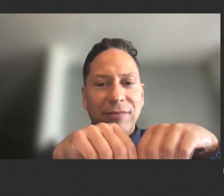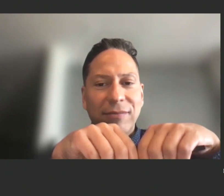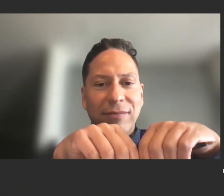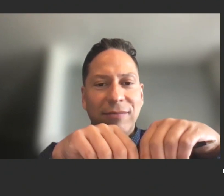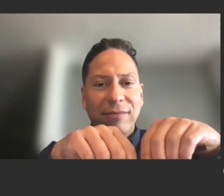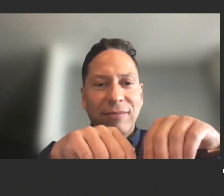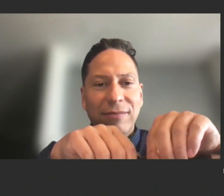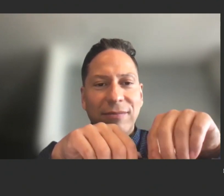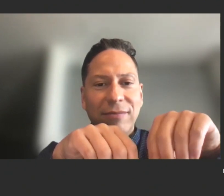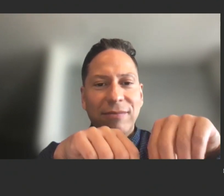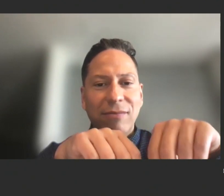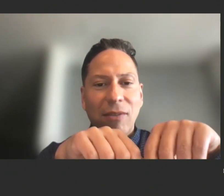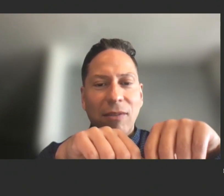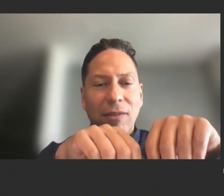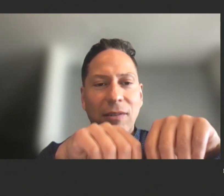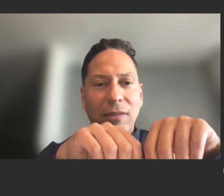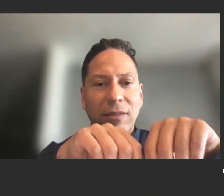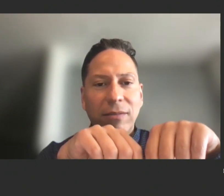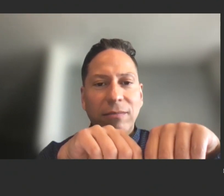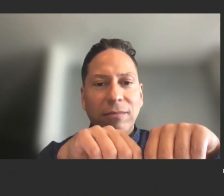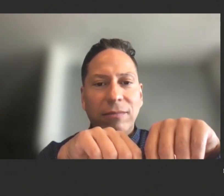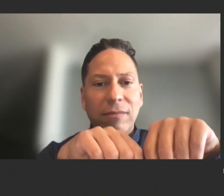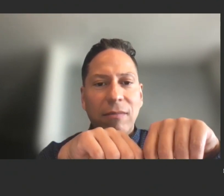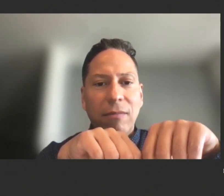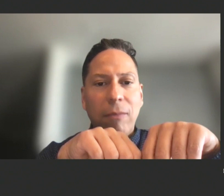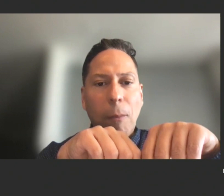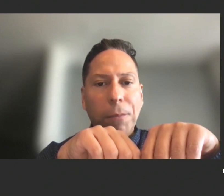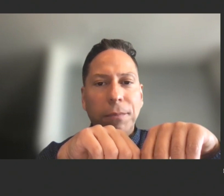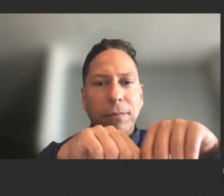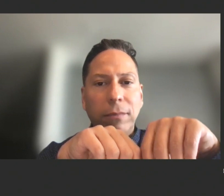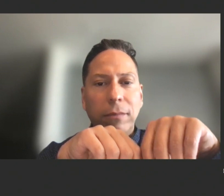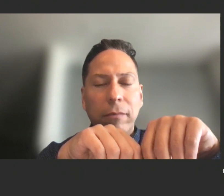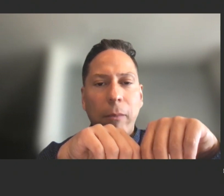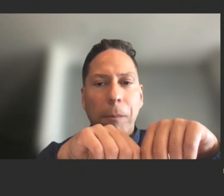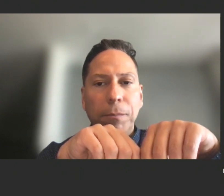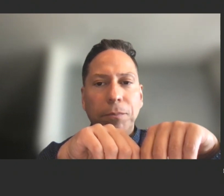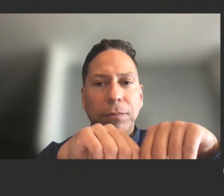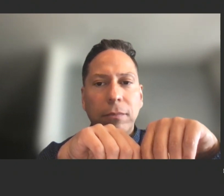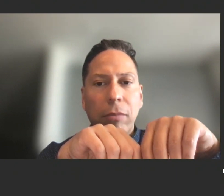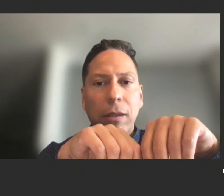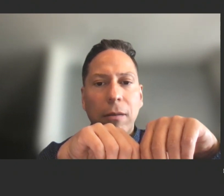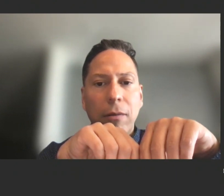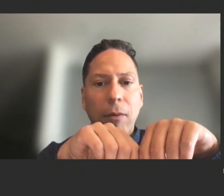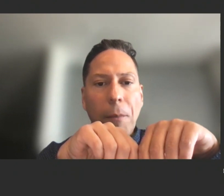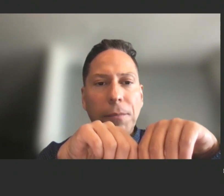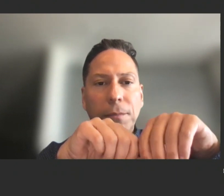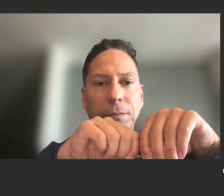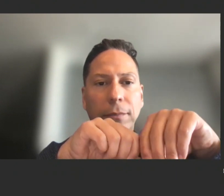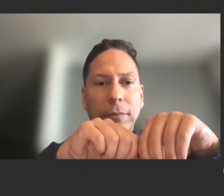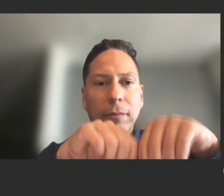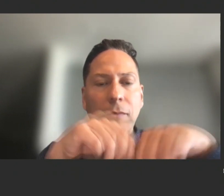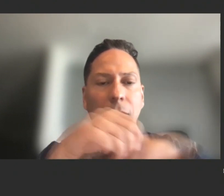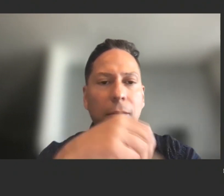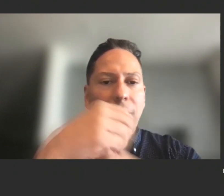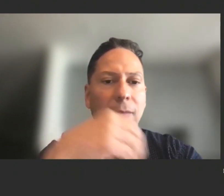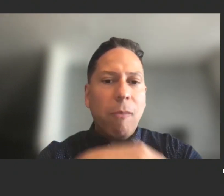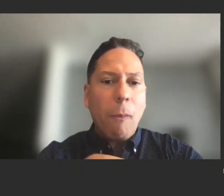do out in community every single day, living your true lived experience as well. If there are other